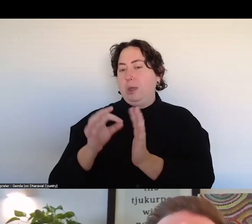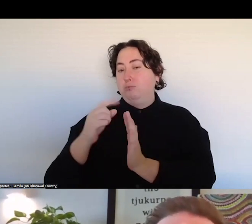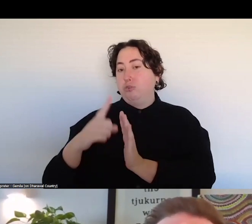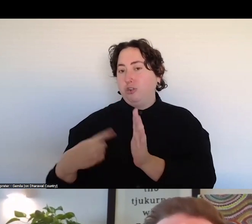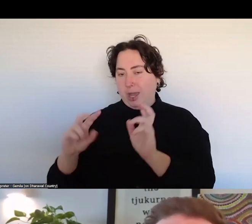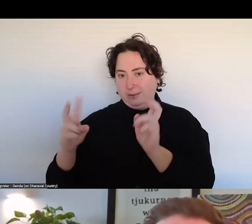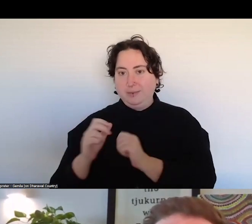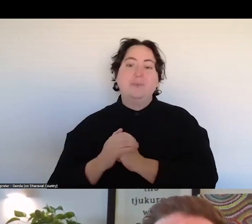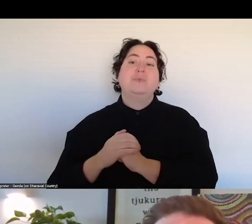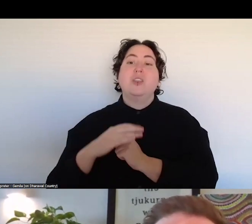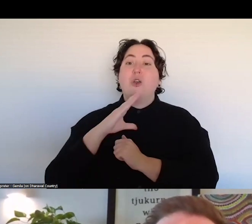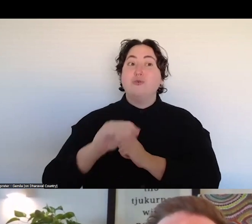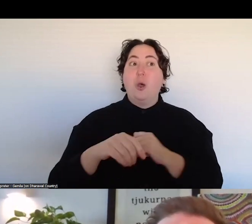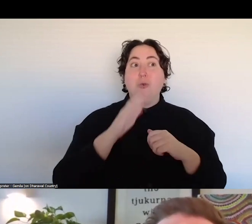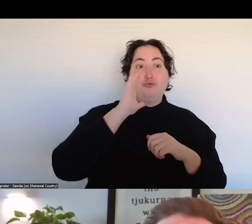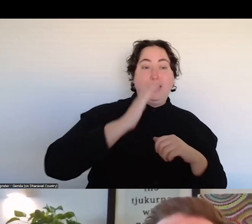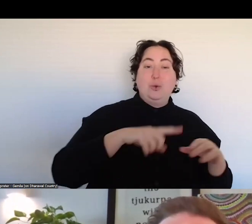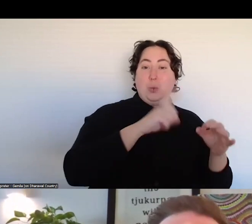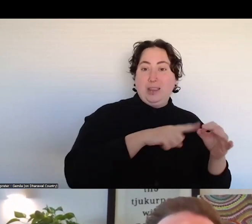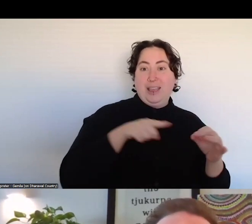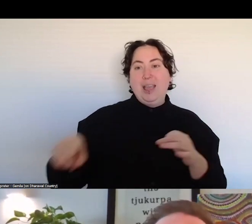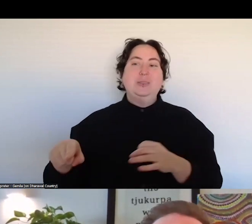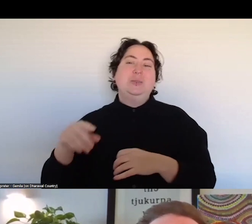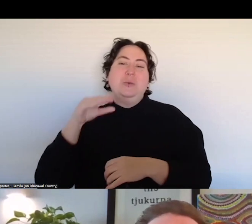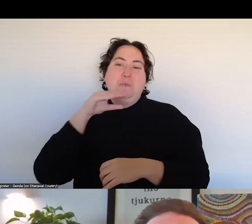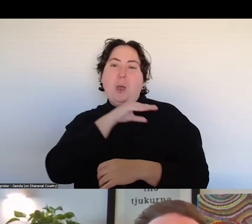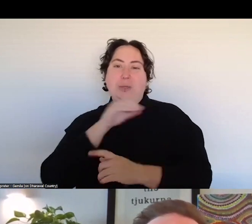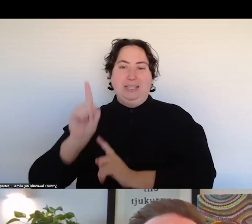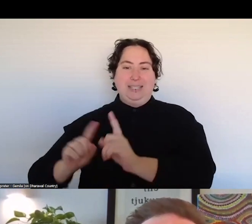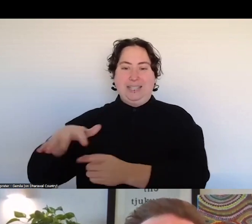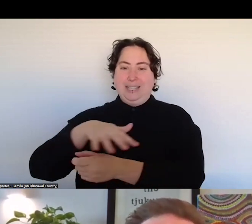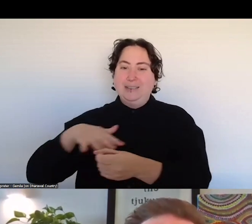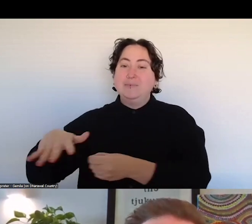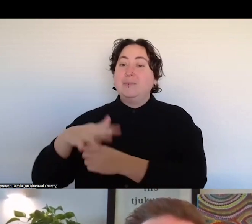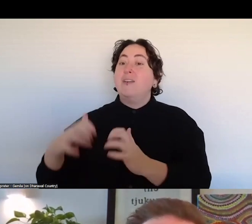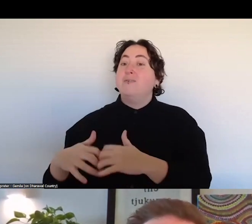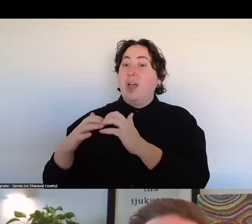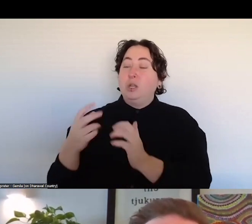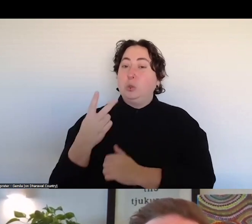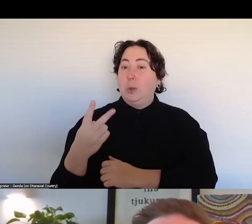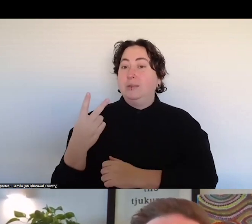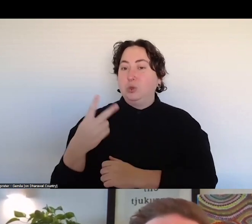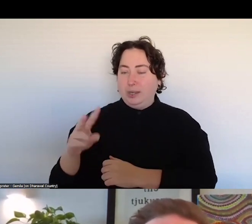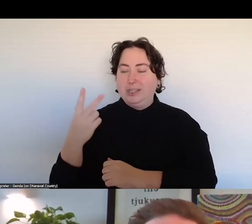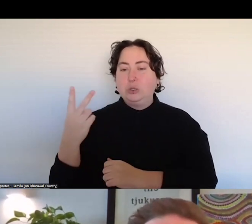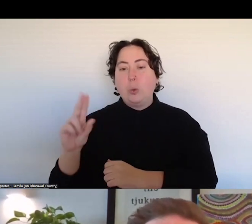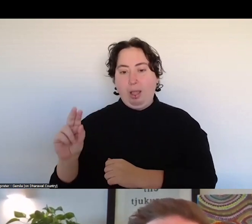Melbourne. Outer Urban Project founded in 2012 is a vital player in the community arts and cultural